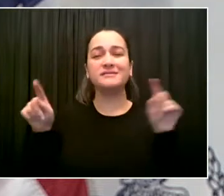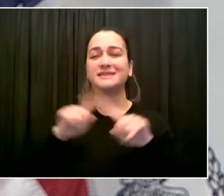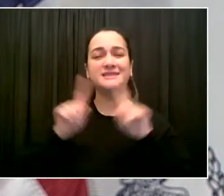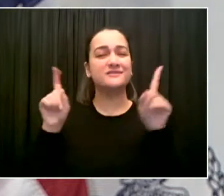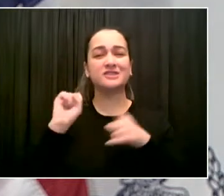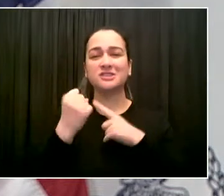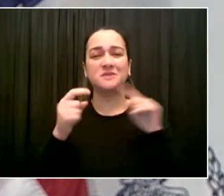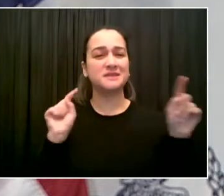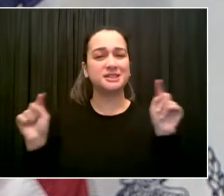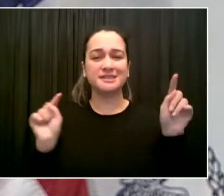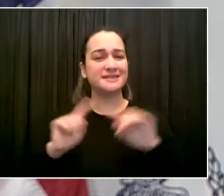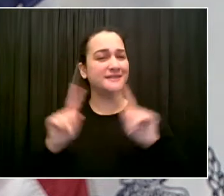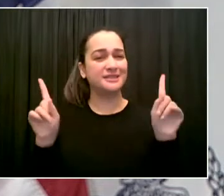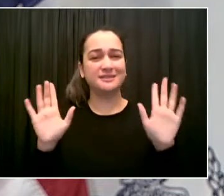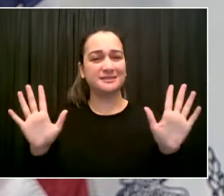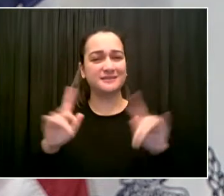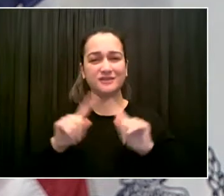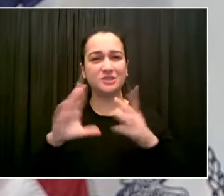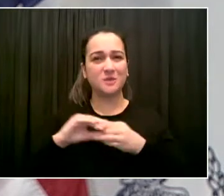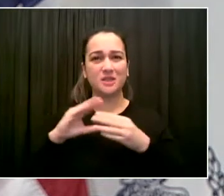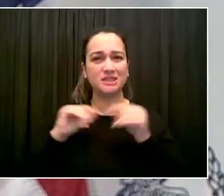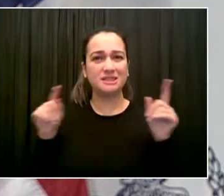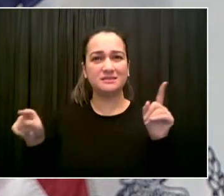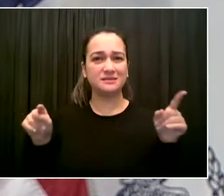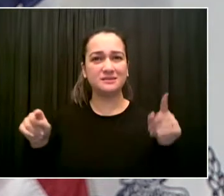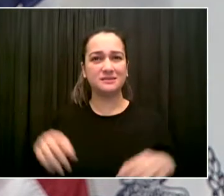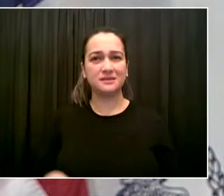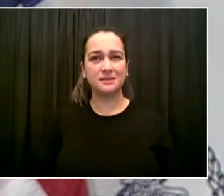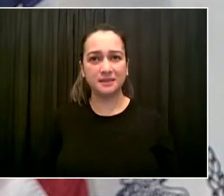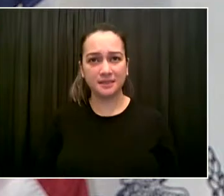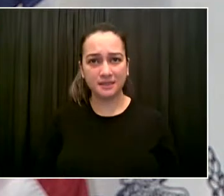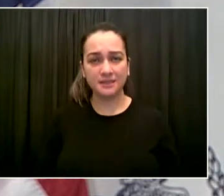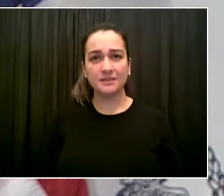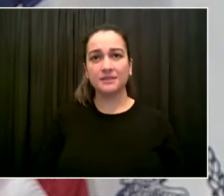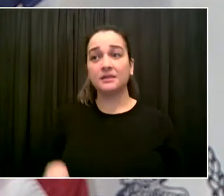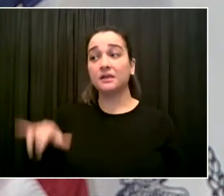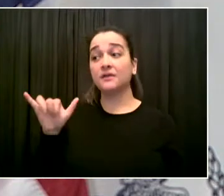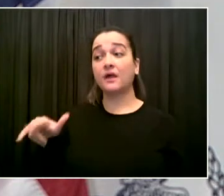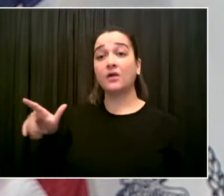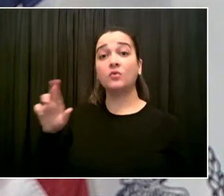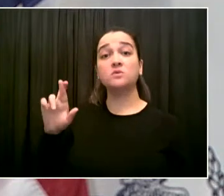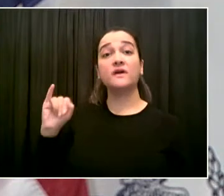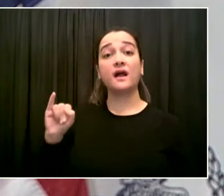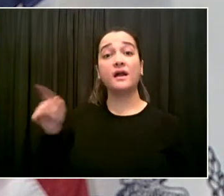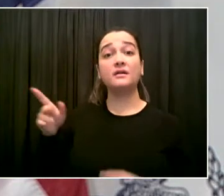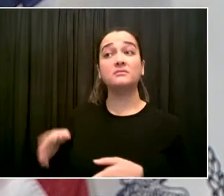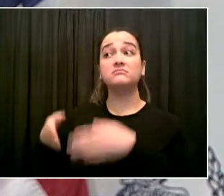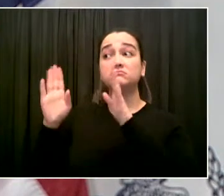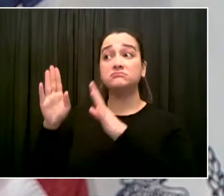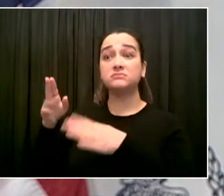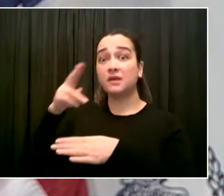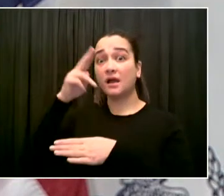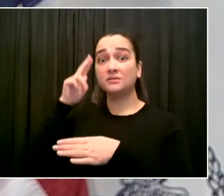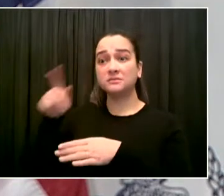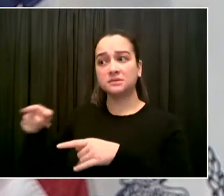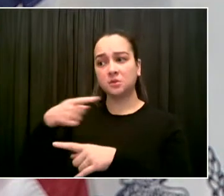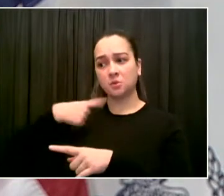TREMENDOUS EFFORT TO PROTECT PEOPLE. BECAUSE IT IS A